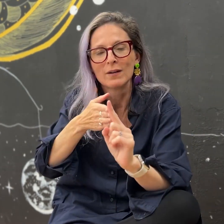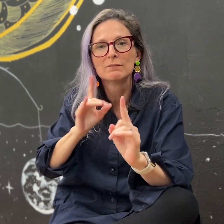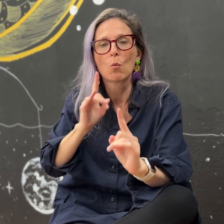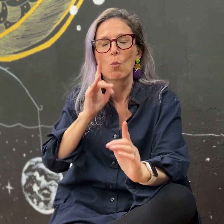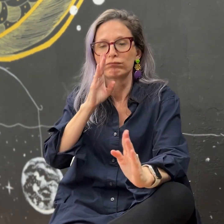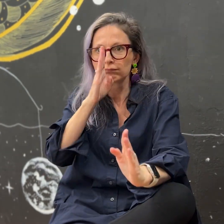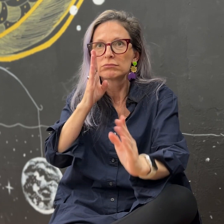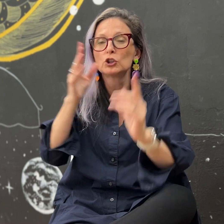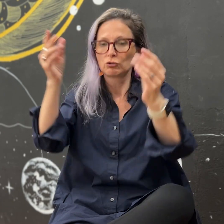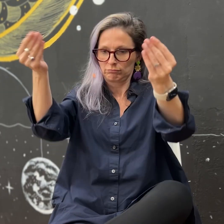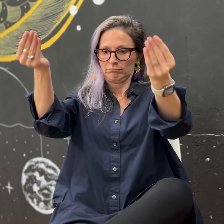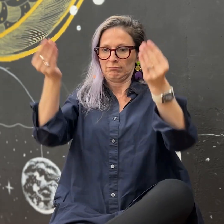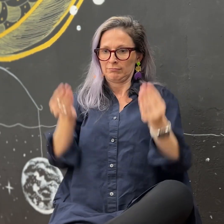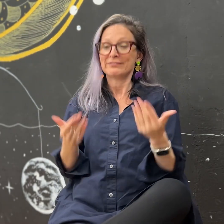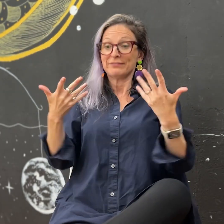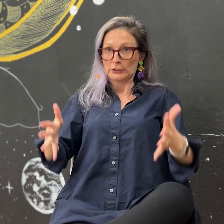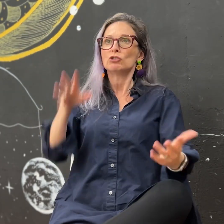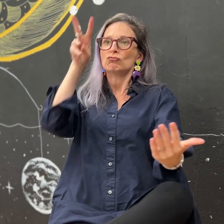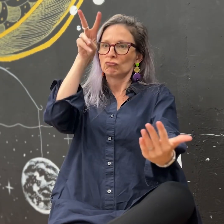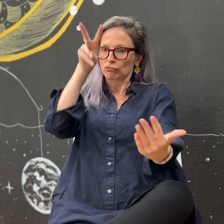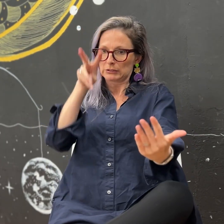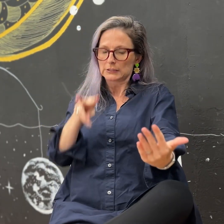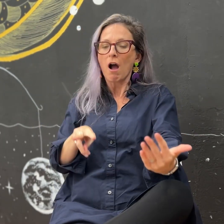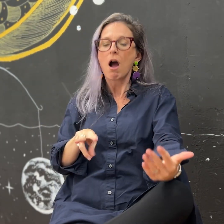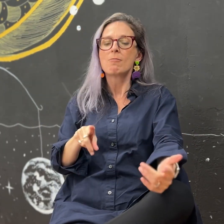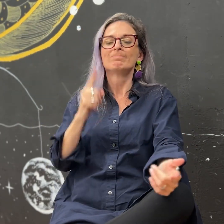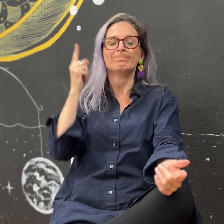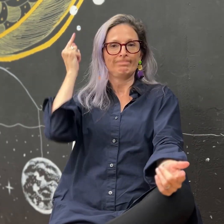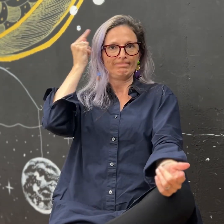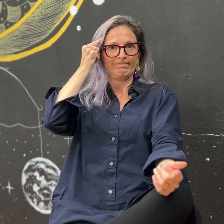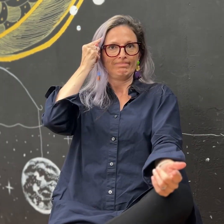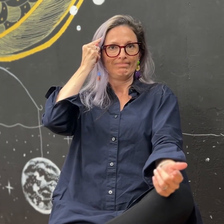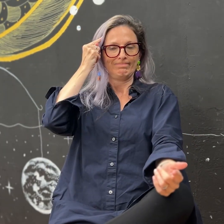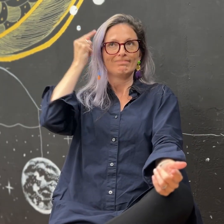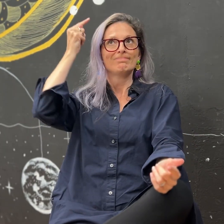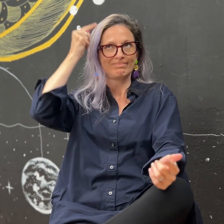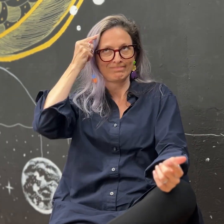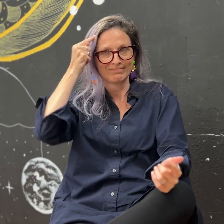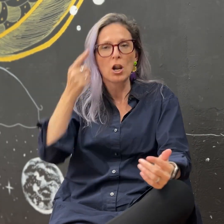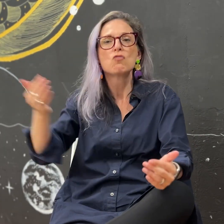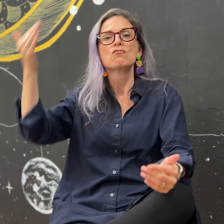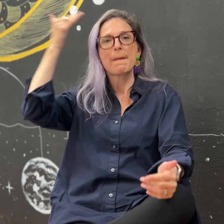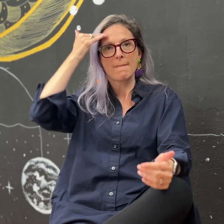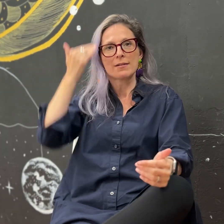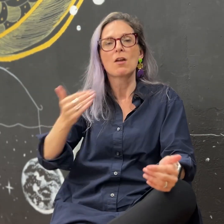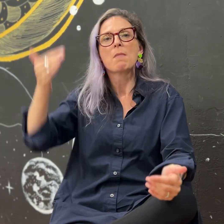goals and keeping me focused. Once it was done, I read it through, which really cemented those goals for me and reminded me why I wanted to set up